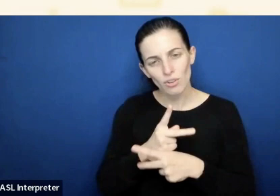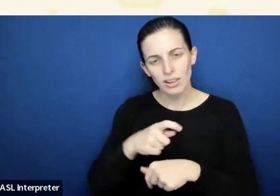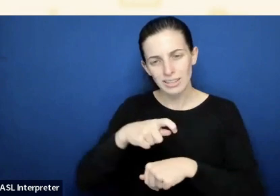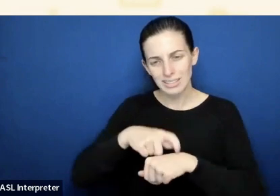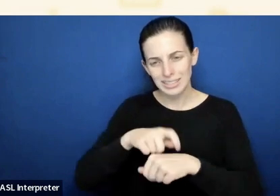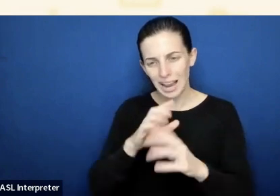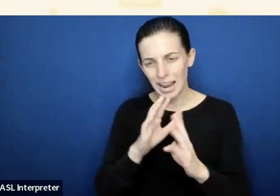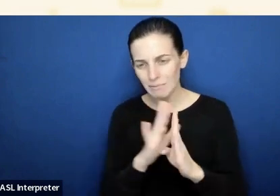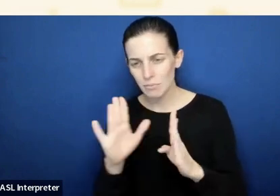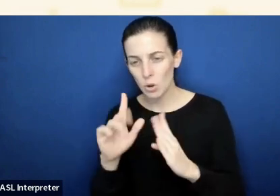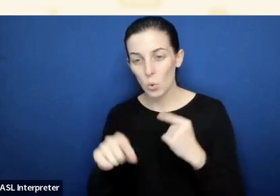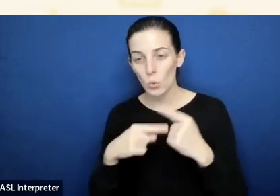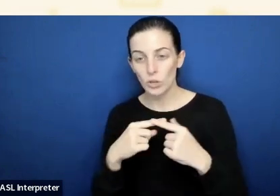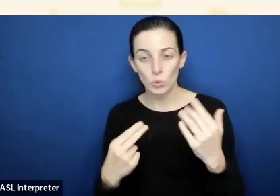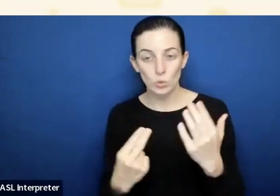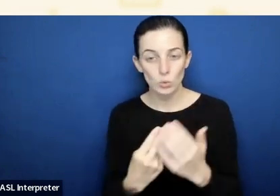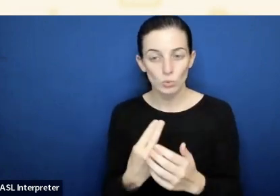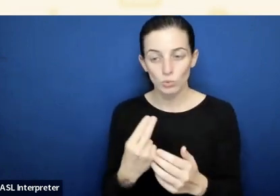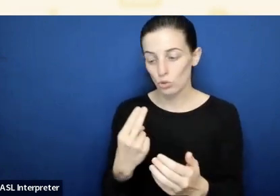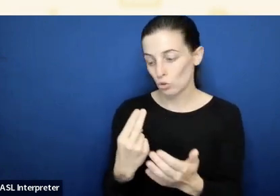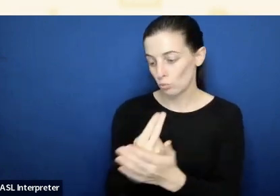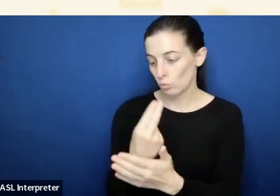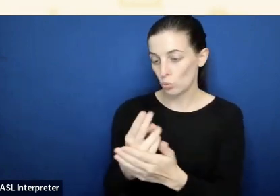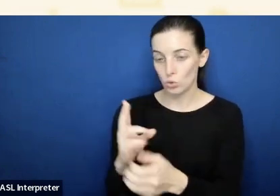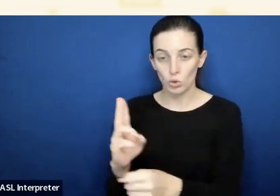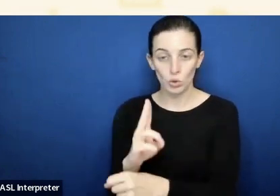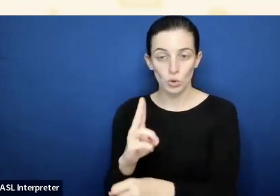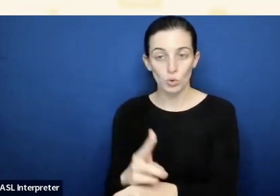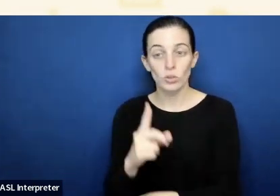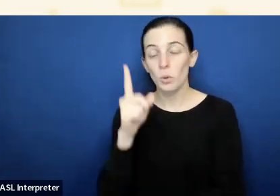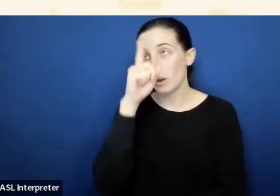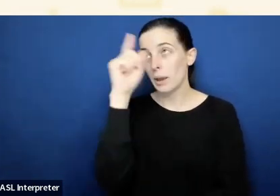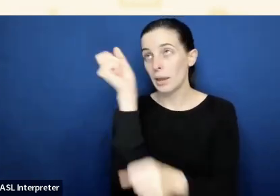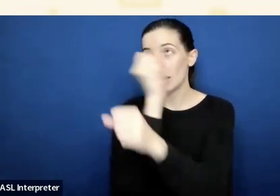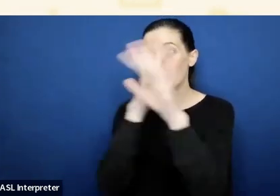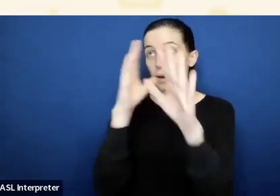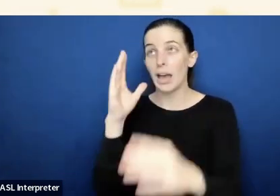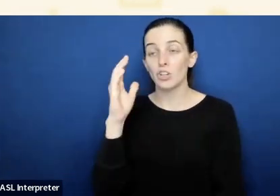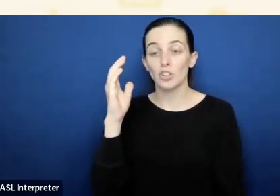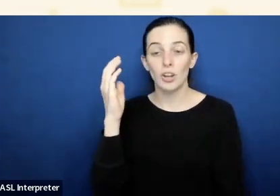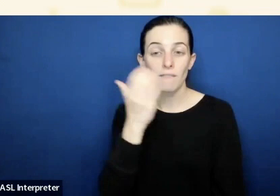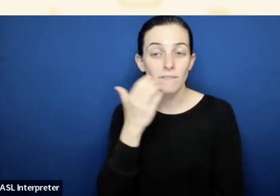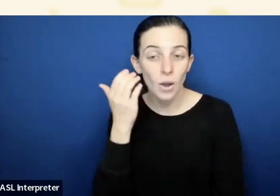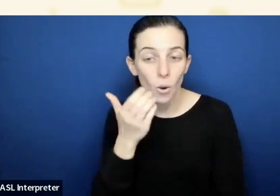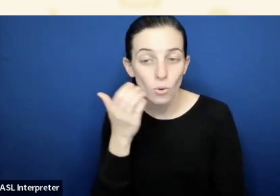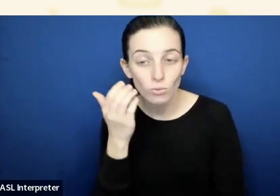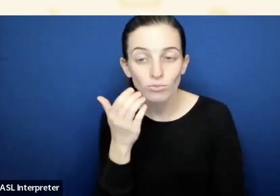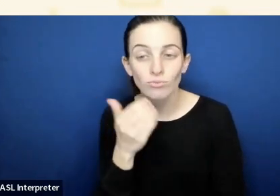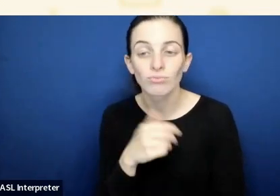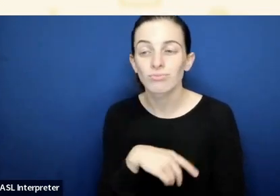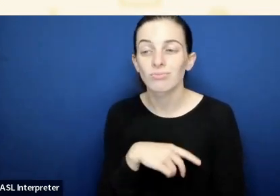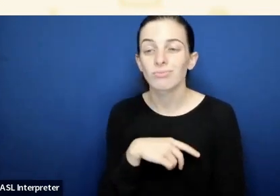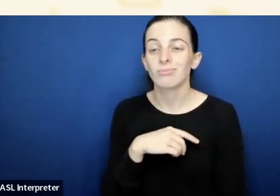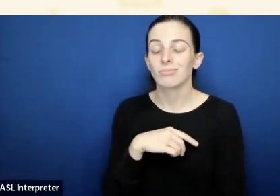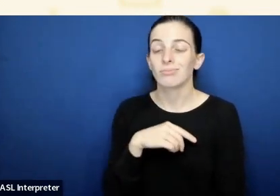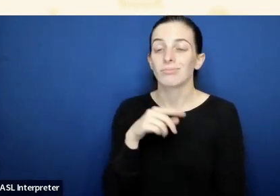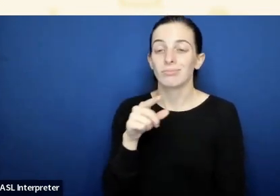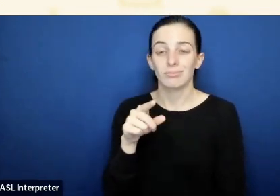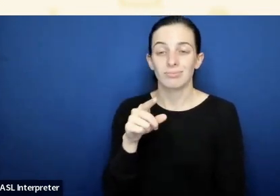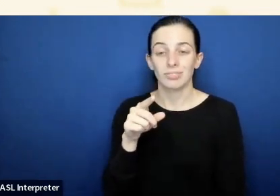Imagine charging of your smartphone when it runs really low on battery.